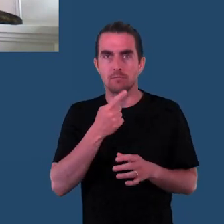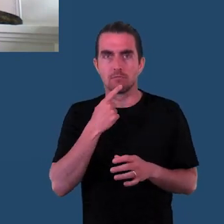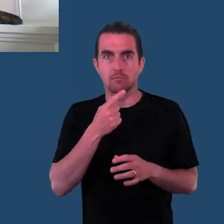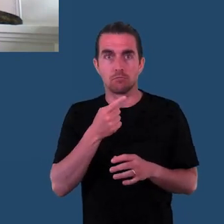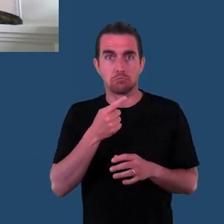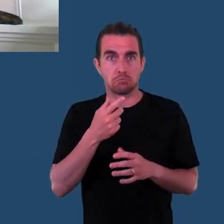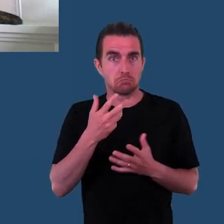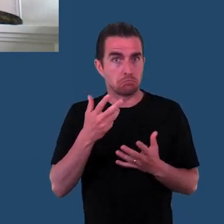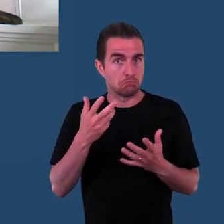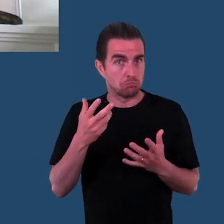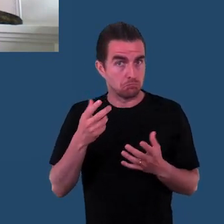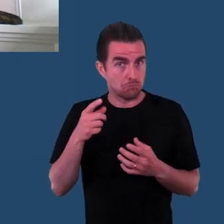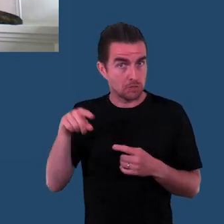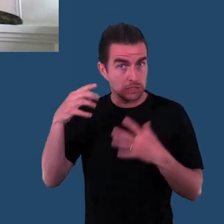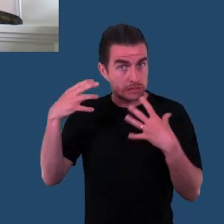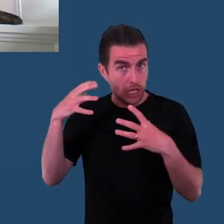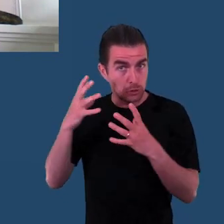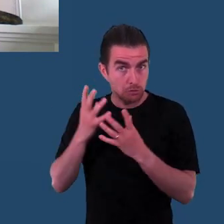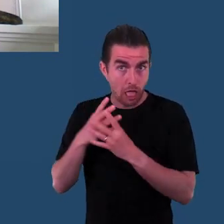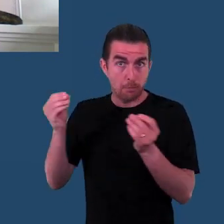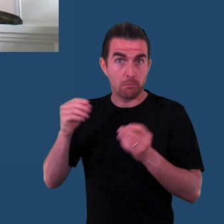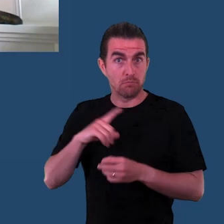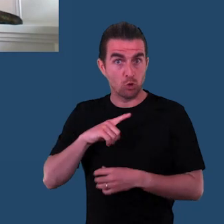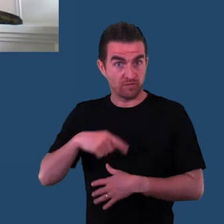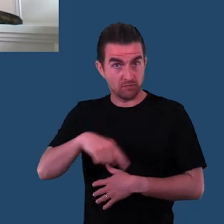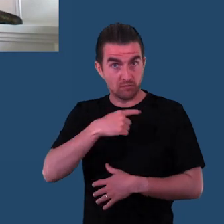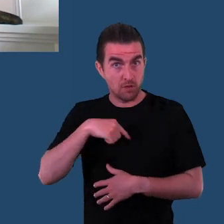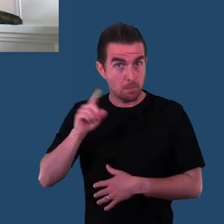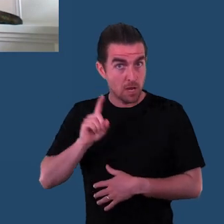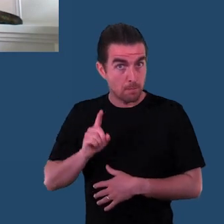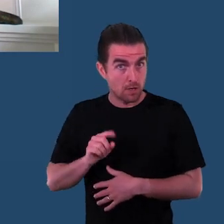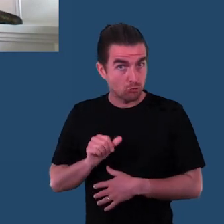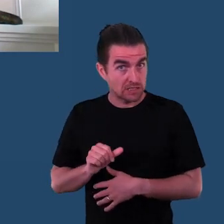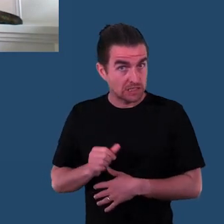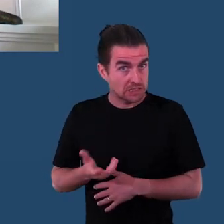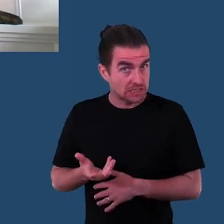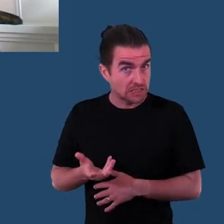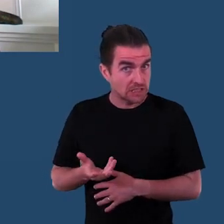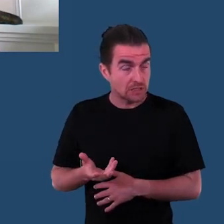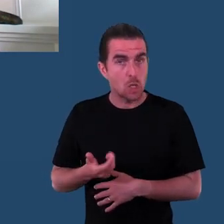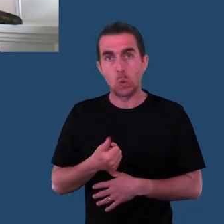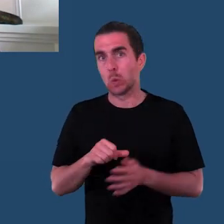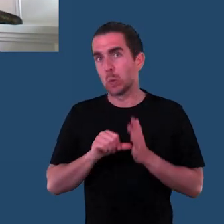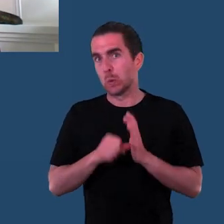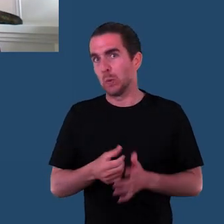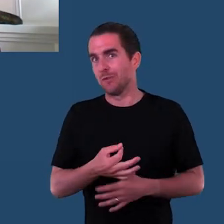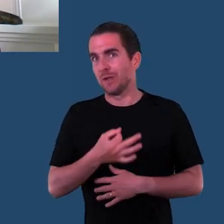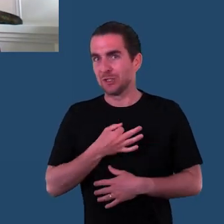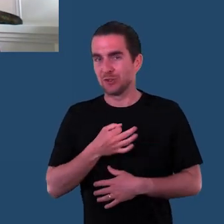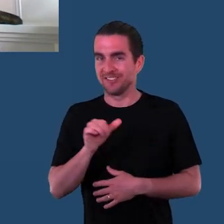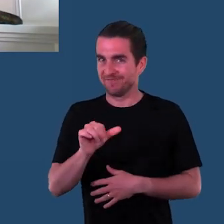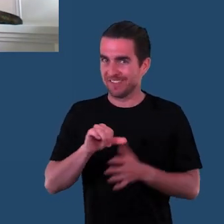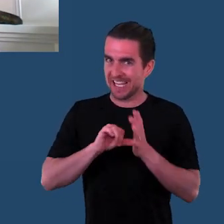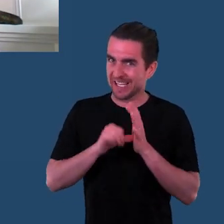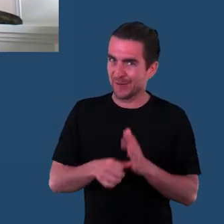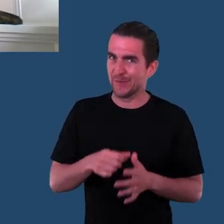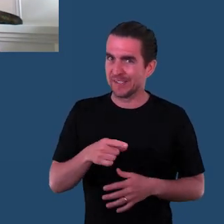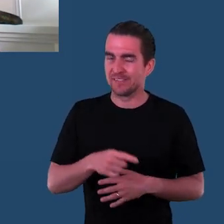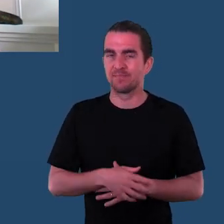"that's recently become extinct because of man?" Again, tricky questions. It is tricky questions, again.